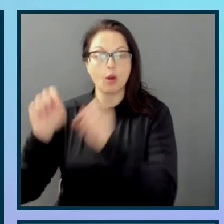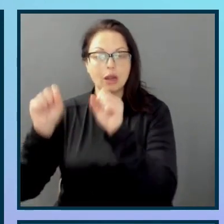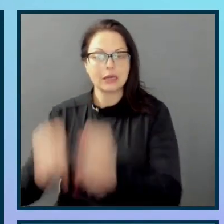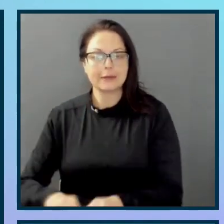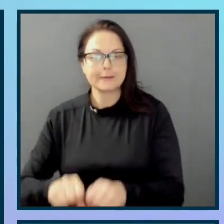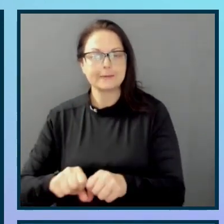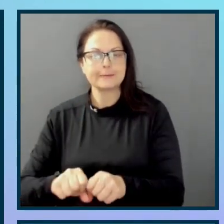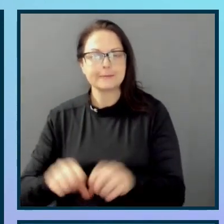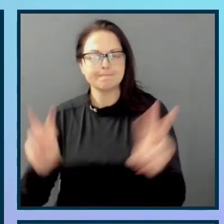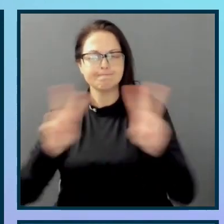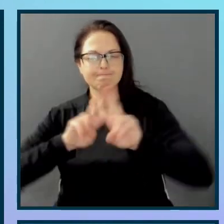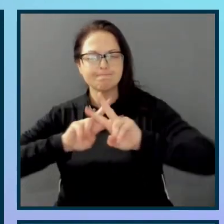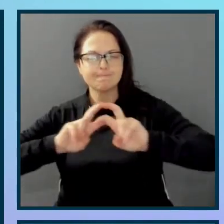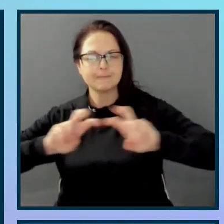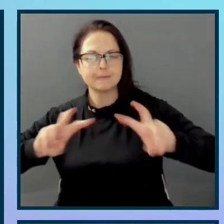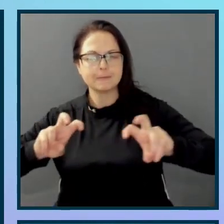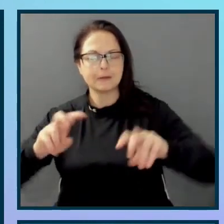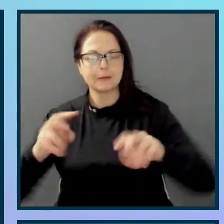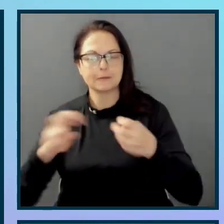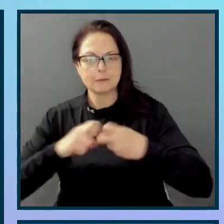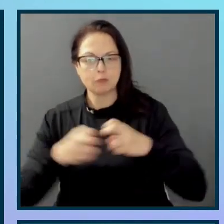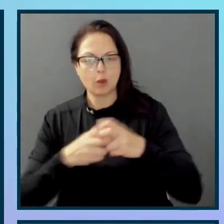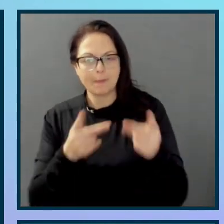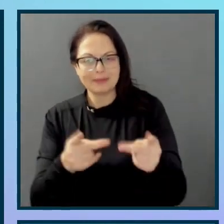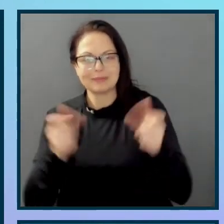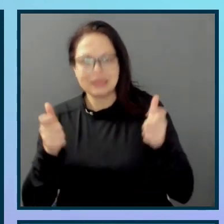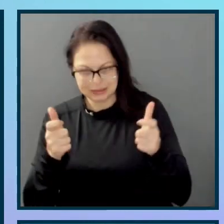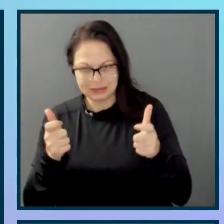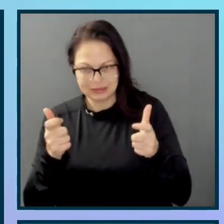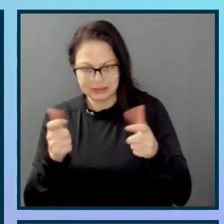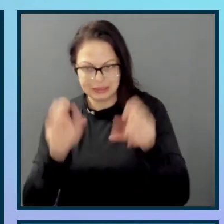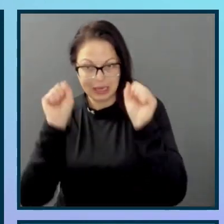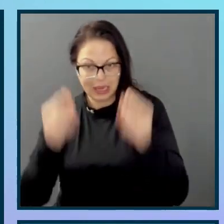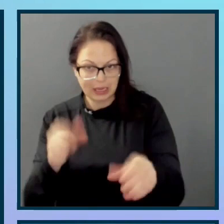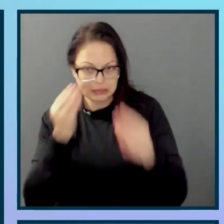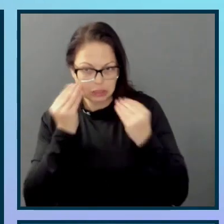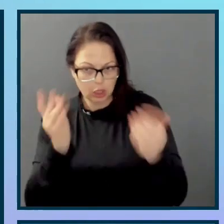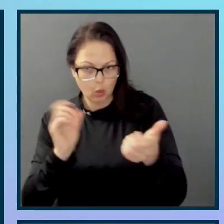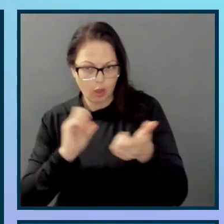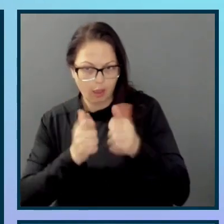And Axe-core can find 57% of the accessibility, sorry, of the- Yeah.